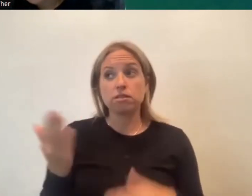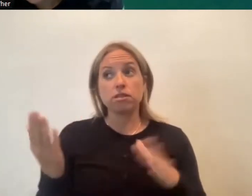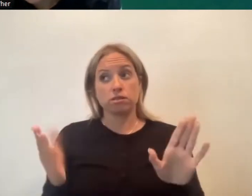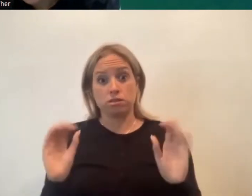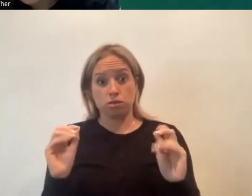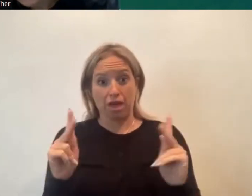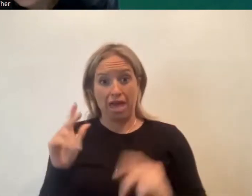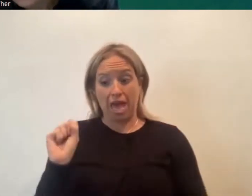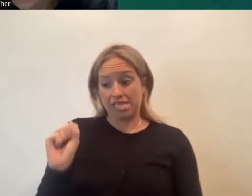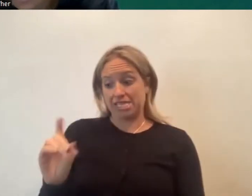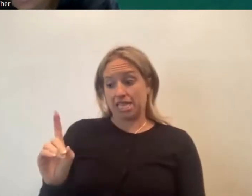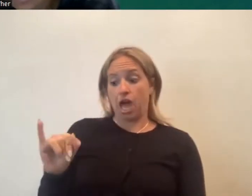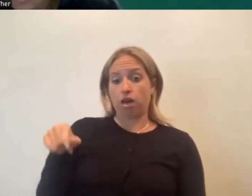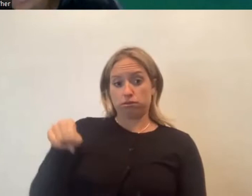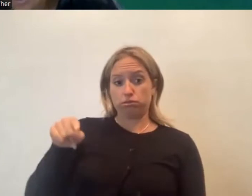that's that program that we first talked about.